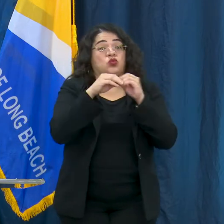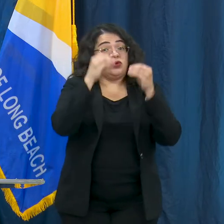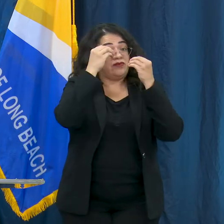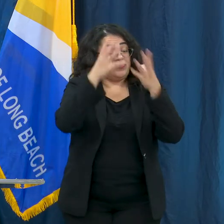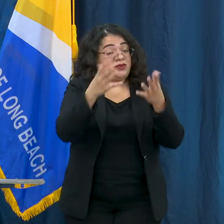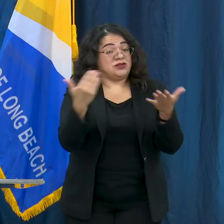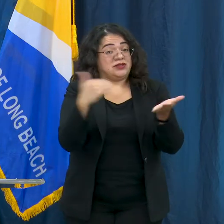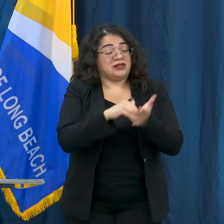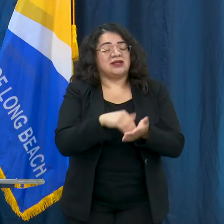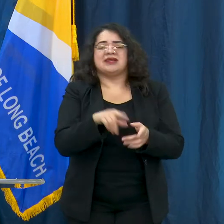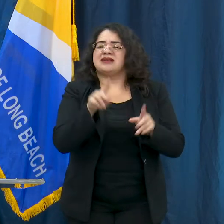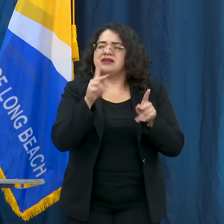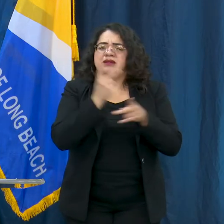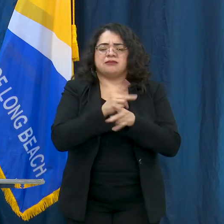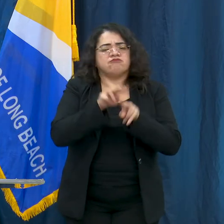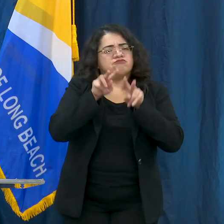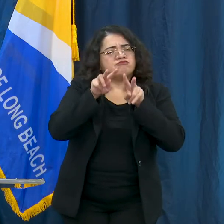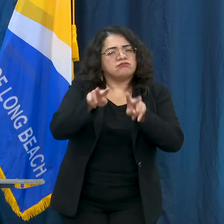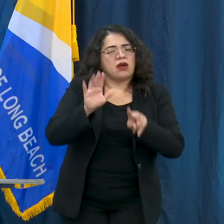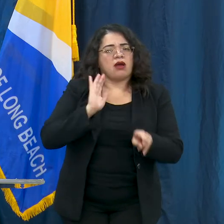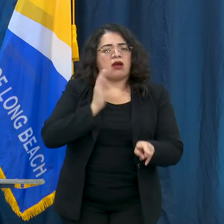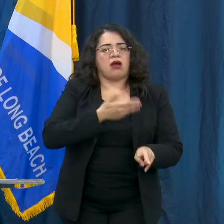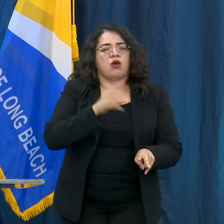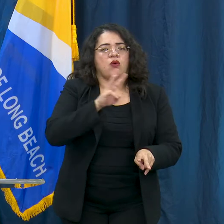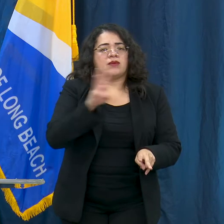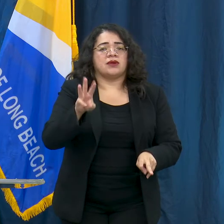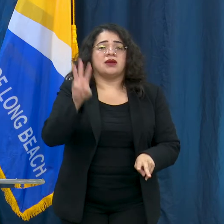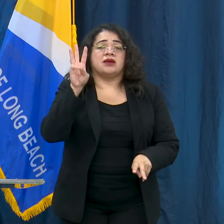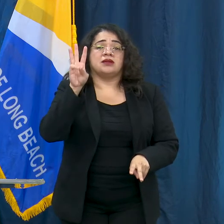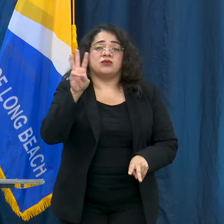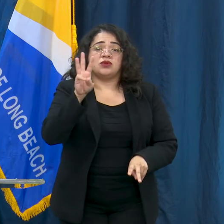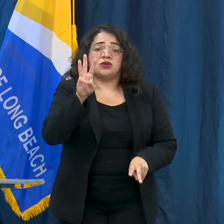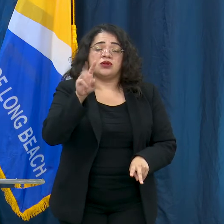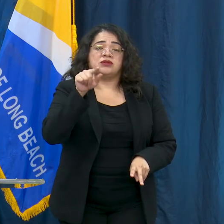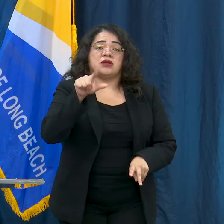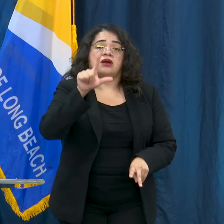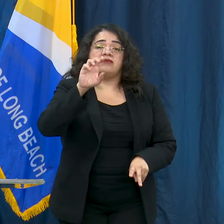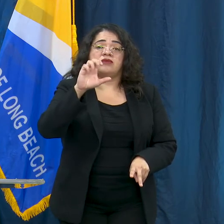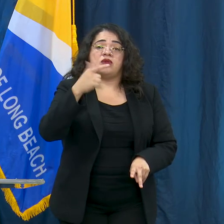please remember to visit our website at www.LongBeach.gov/covid19